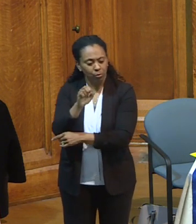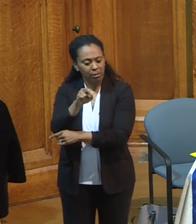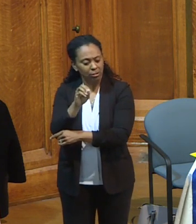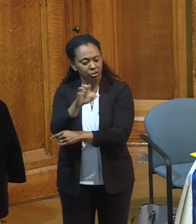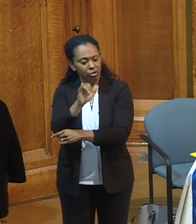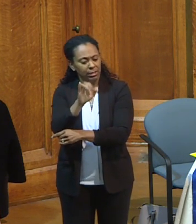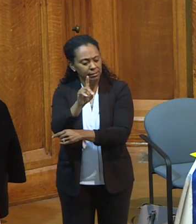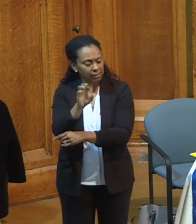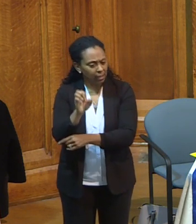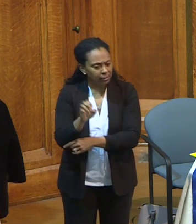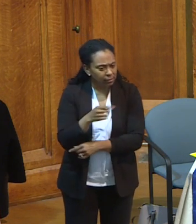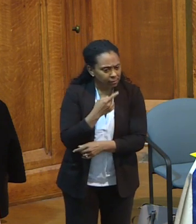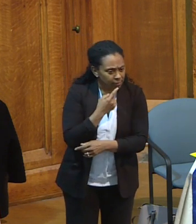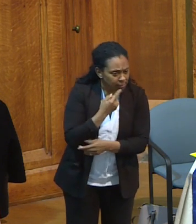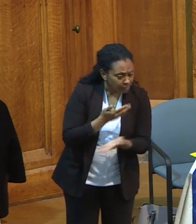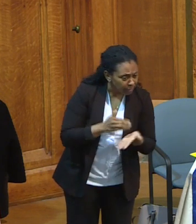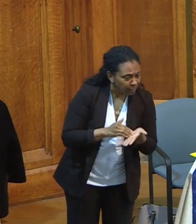[Woman] Towards, what did you say?